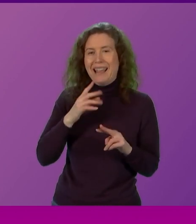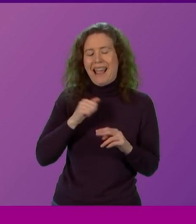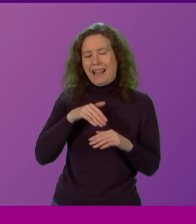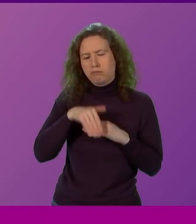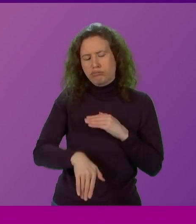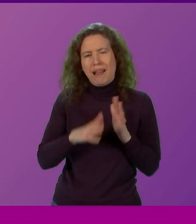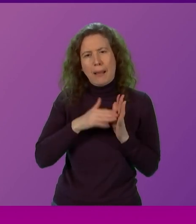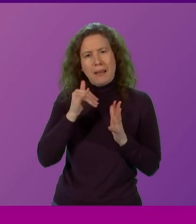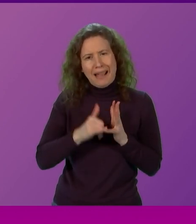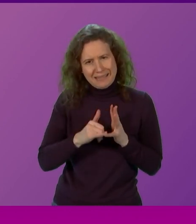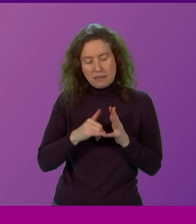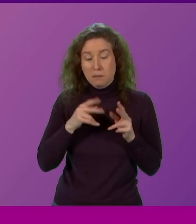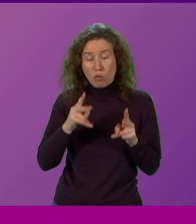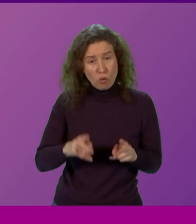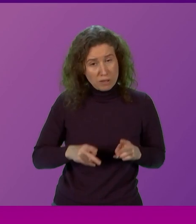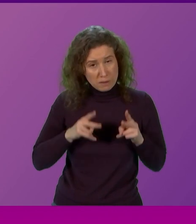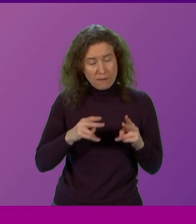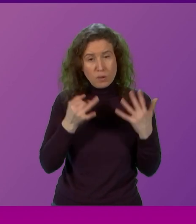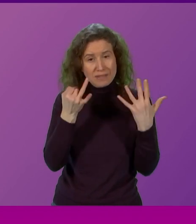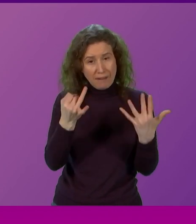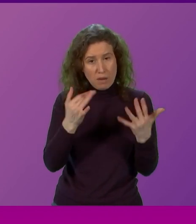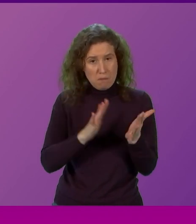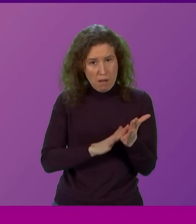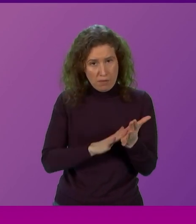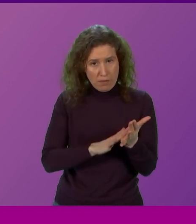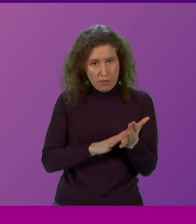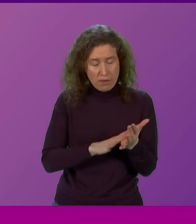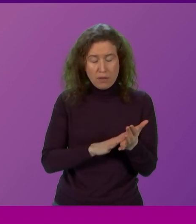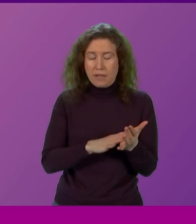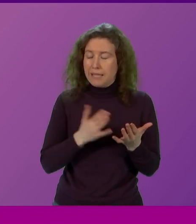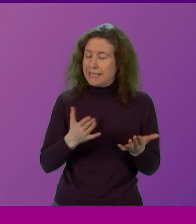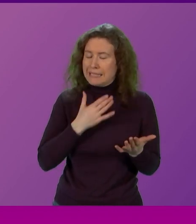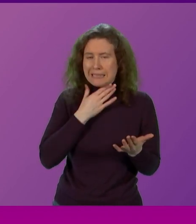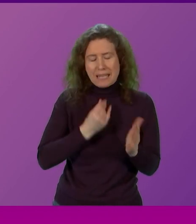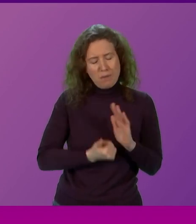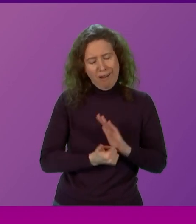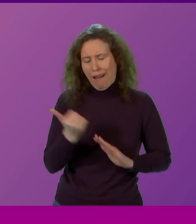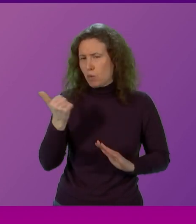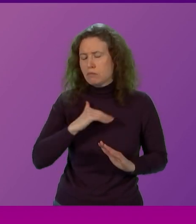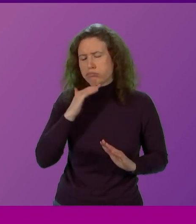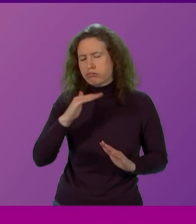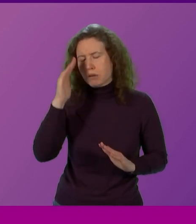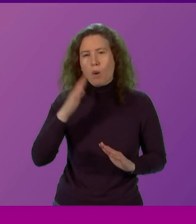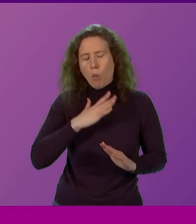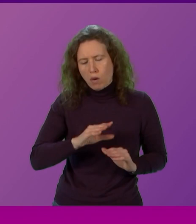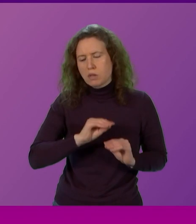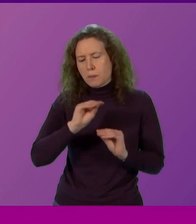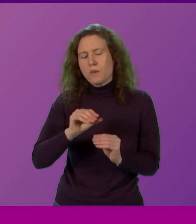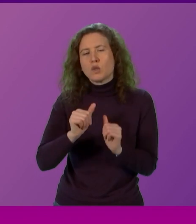He has been in hospital for seven months, and is desperate to get out and into a suitable care home.